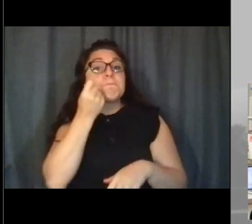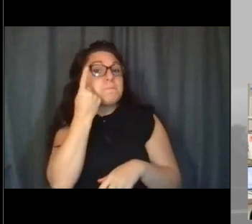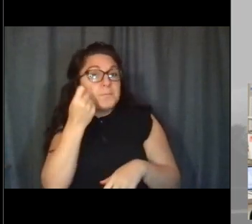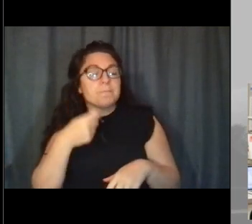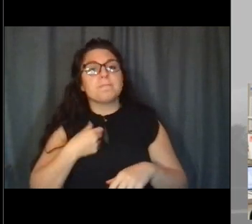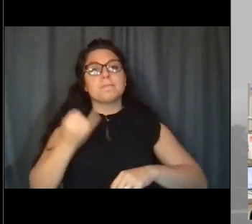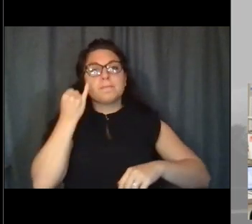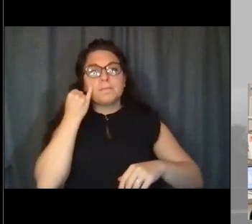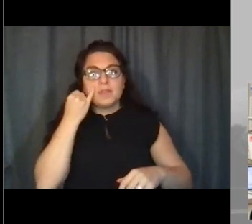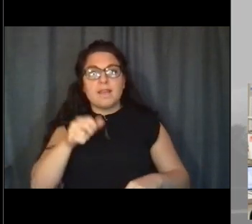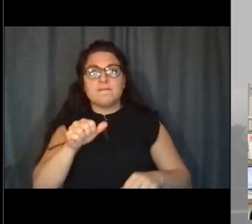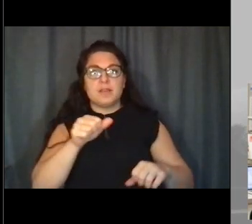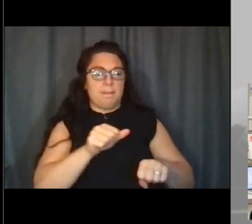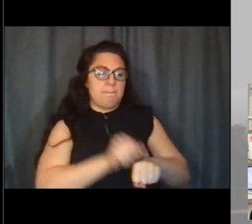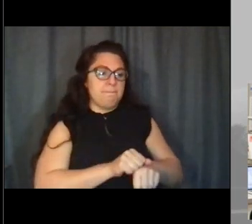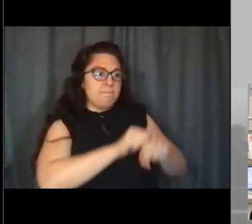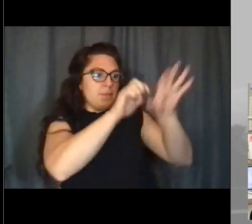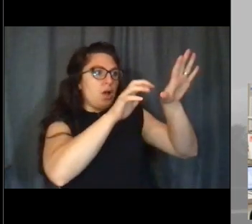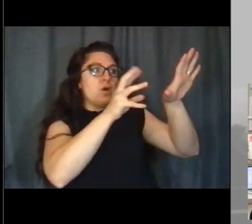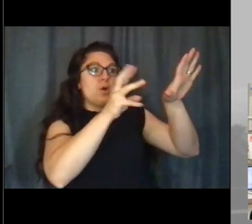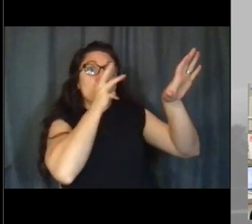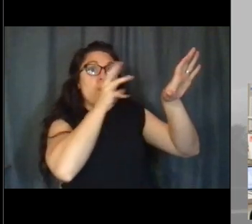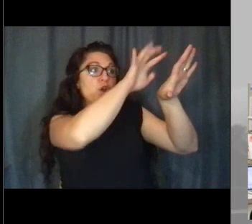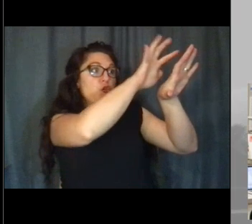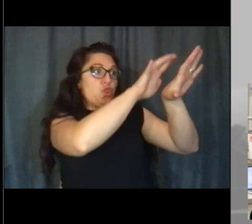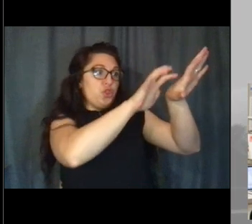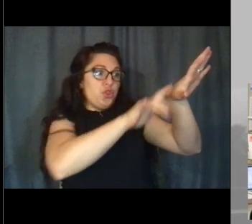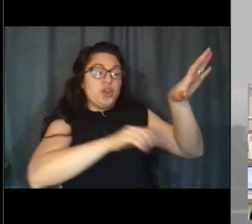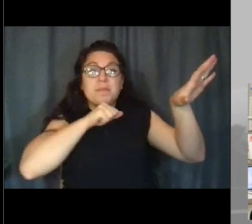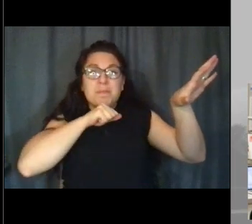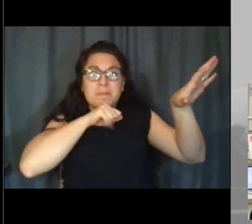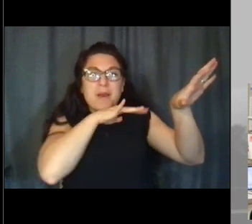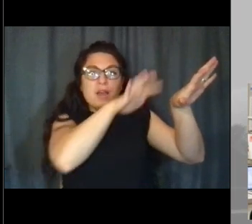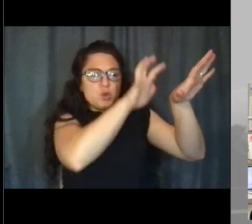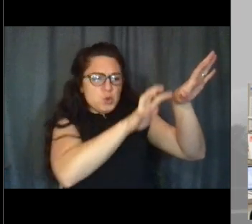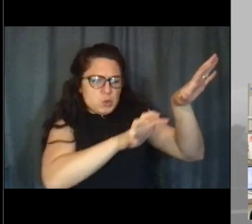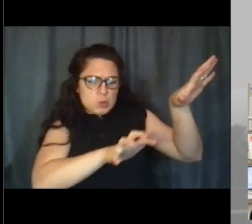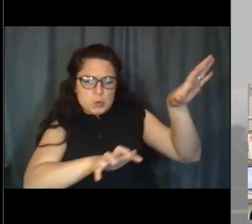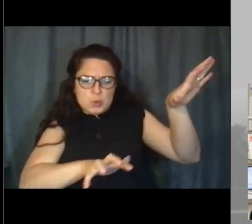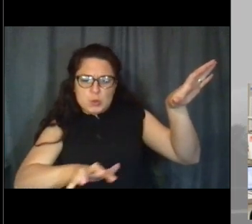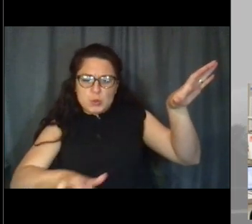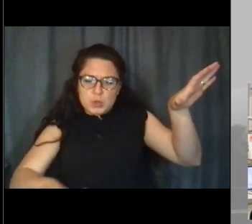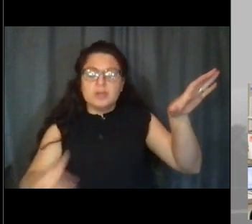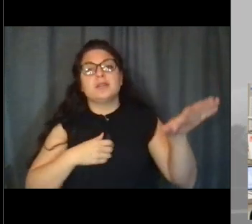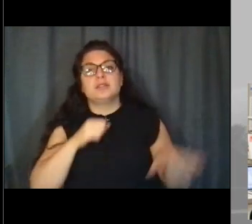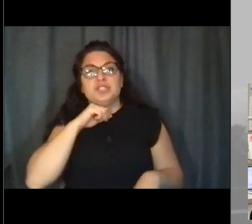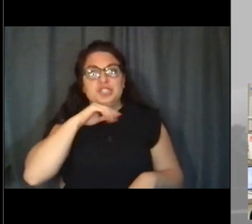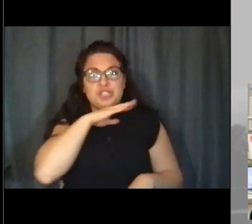and erosion and things like that. So there are a lot of different hazards and it can occur even if you're not on like a really flat, low lying area.